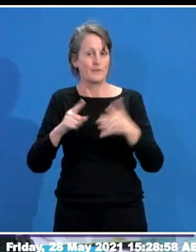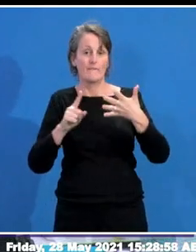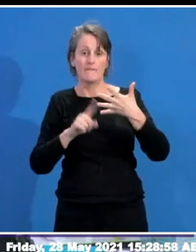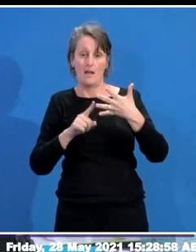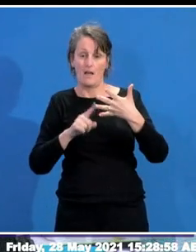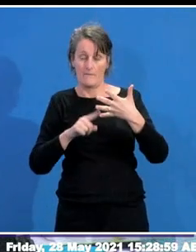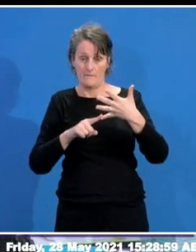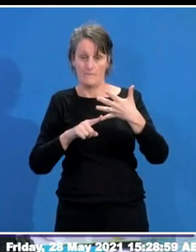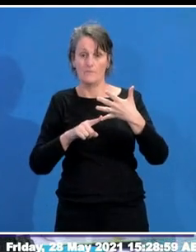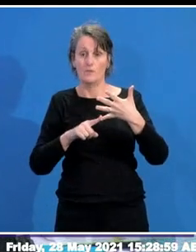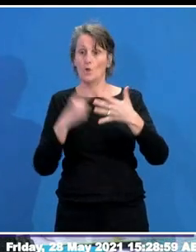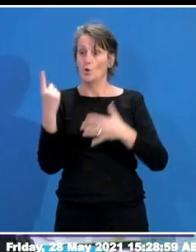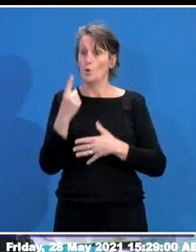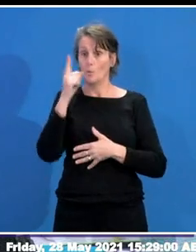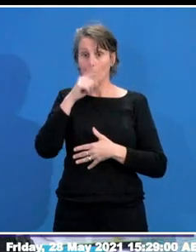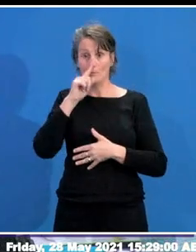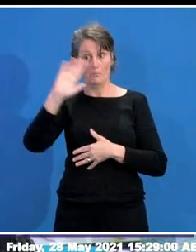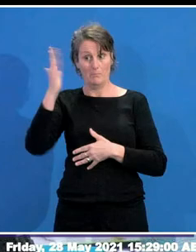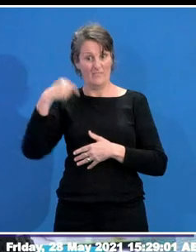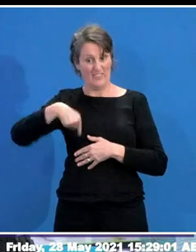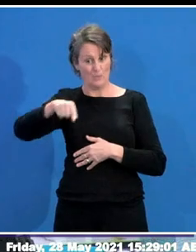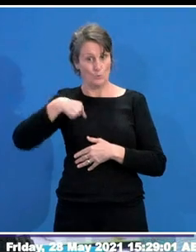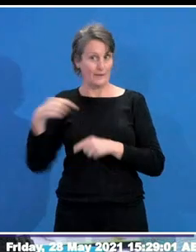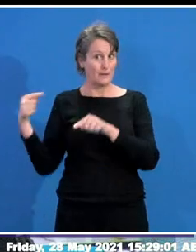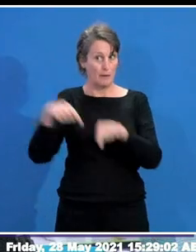Parties with leave to appear should advise the Office of the Solicitor